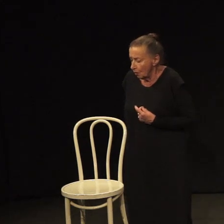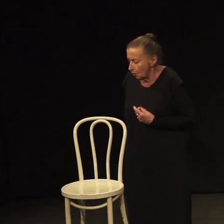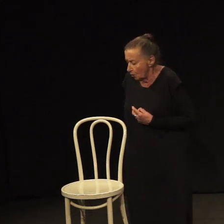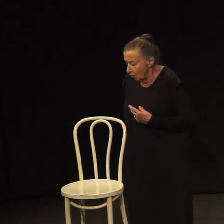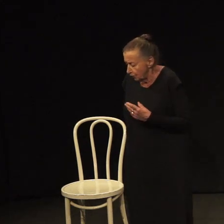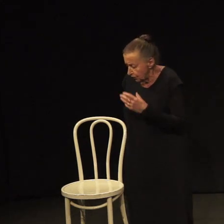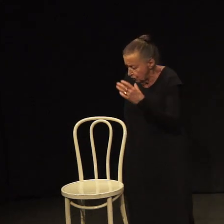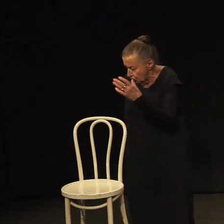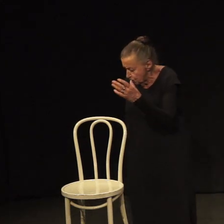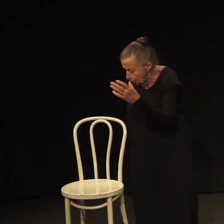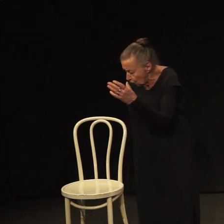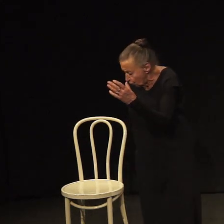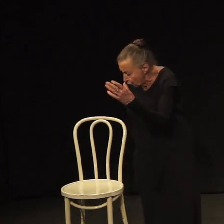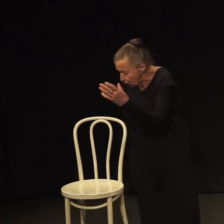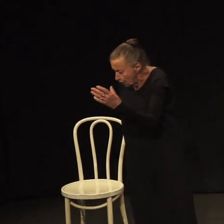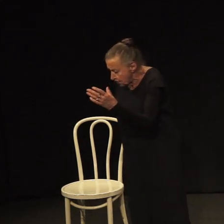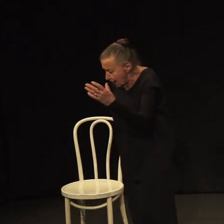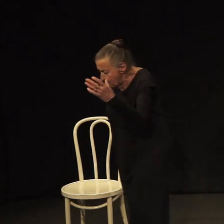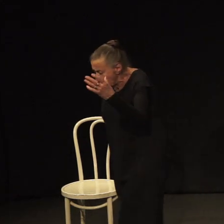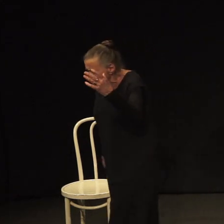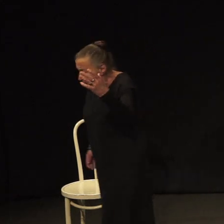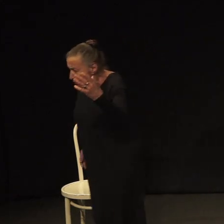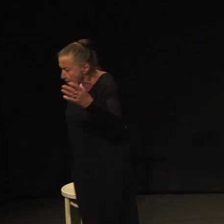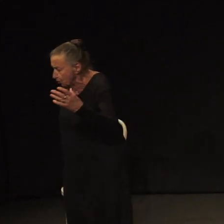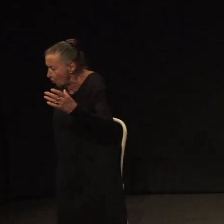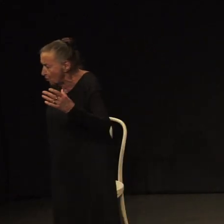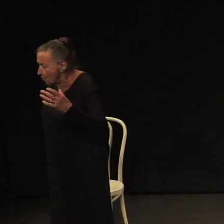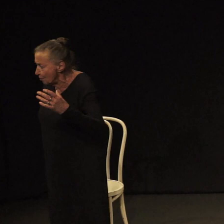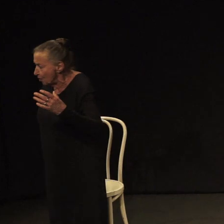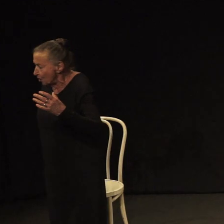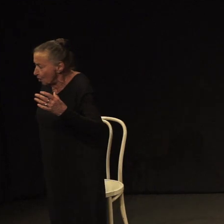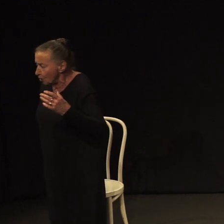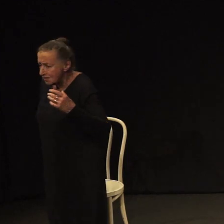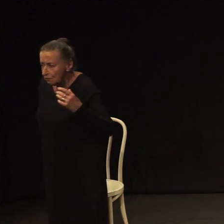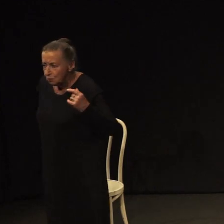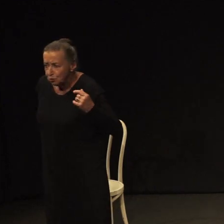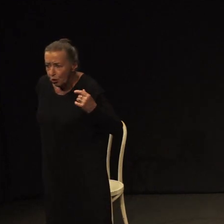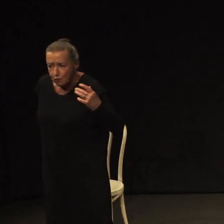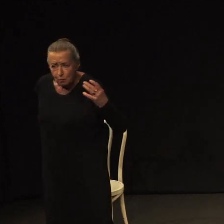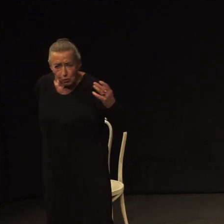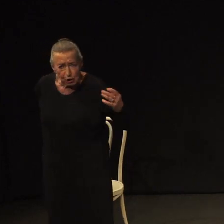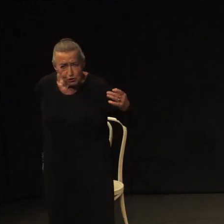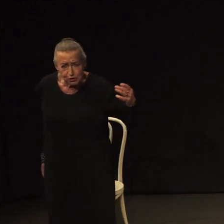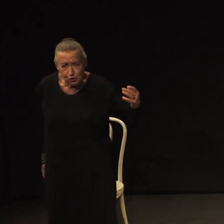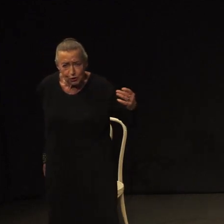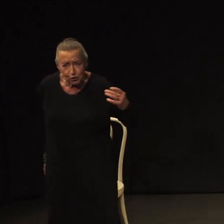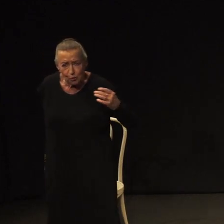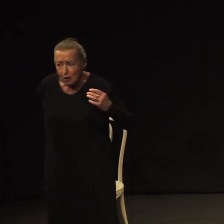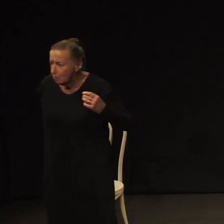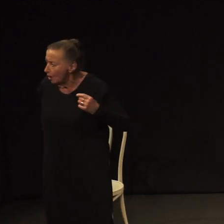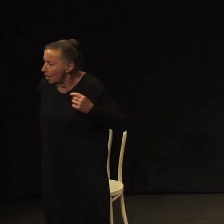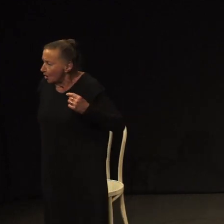The castle stood a mile off to the side, its form impressive, its large mass dignified.